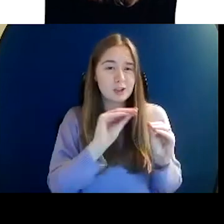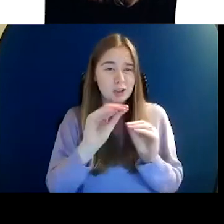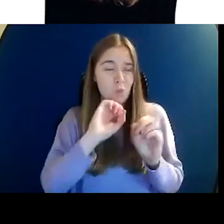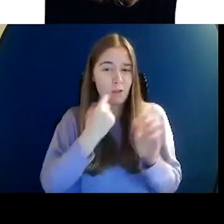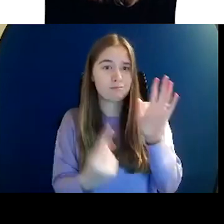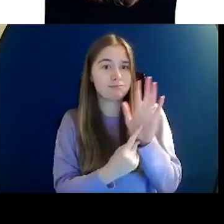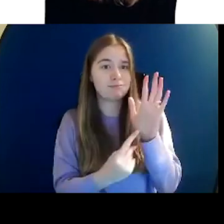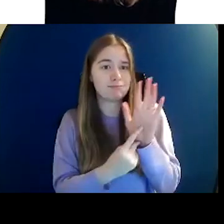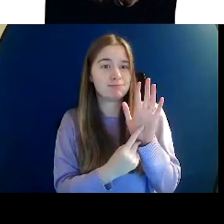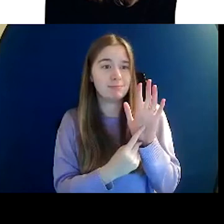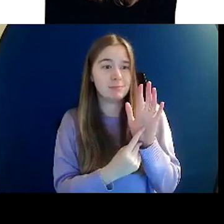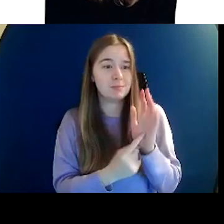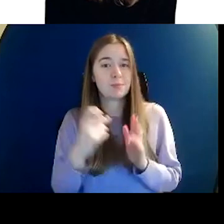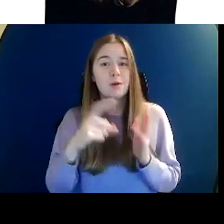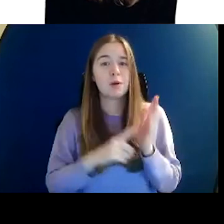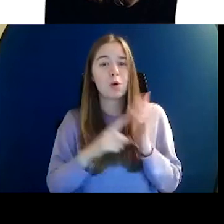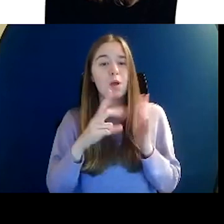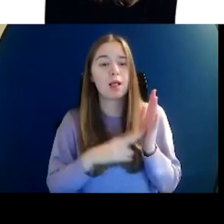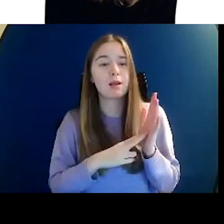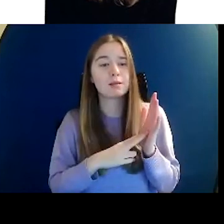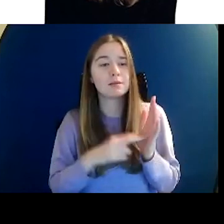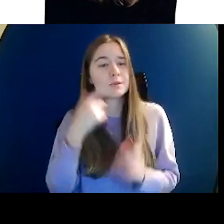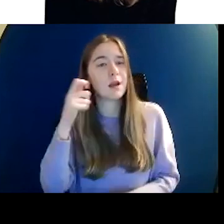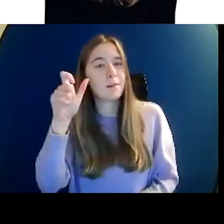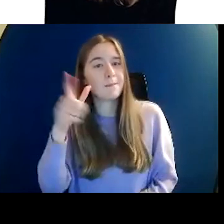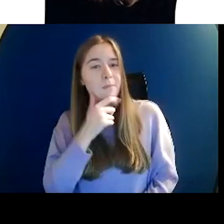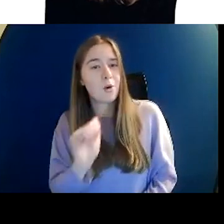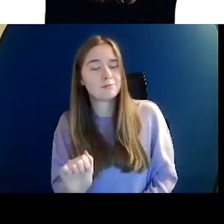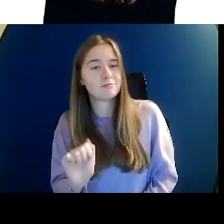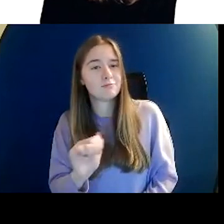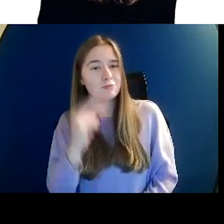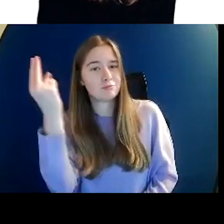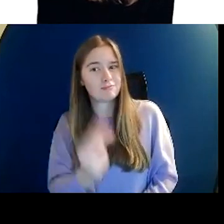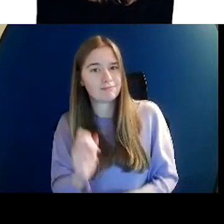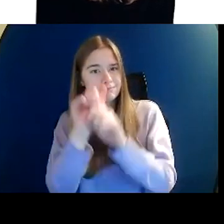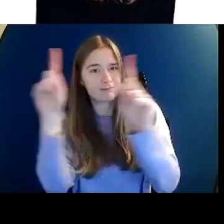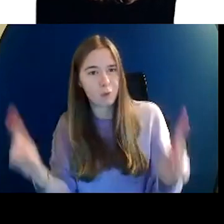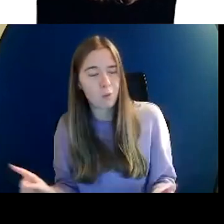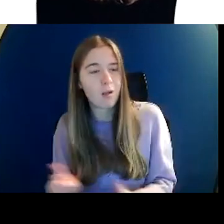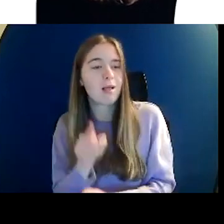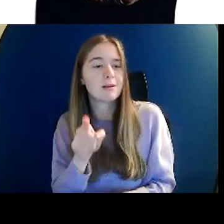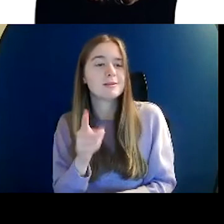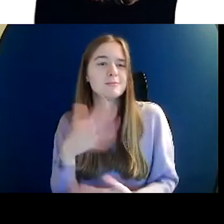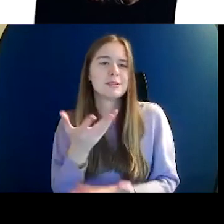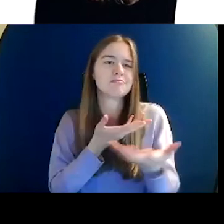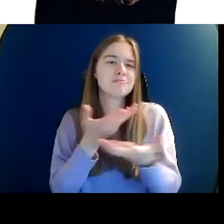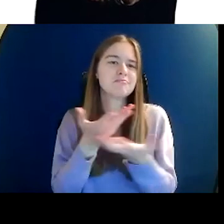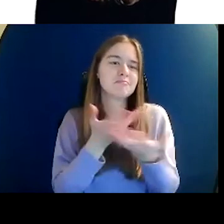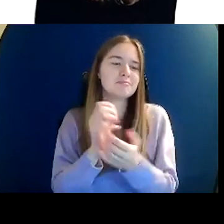Colin, the young boy who done the mural, he was talking about how he is really engaged,